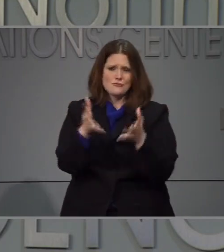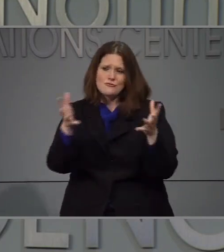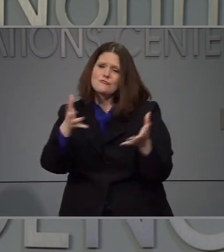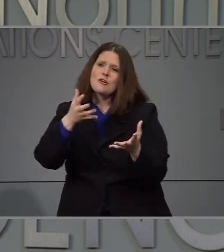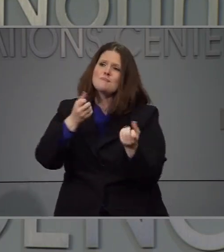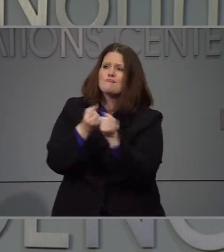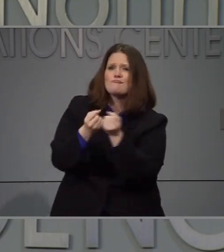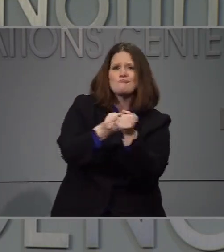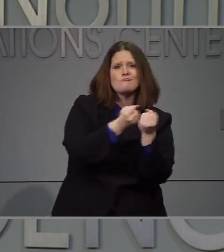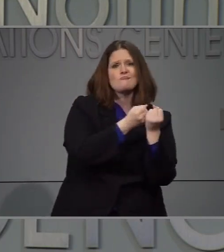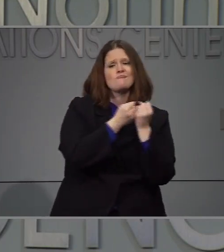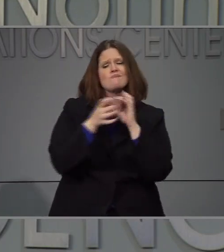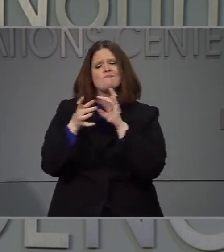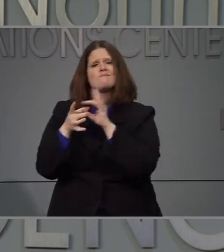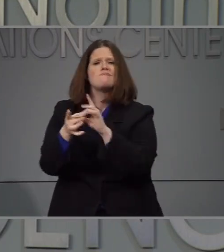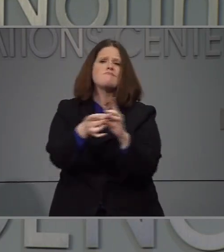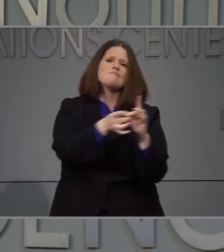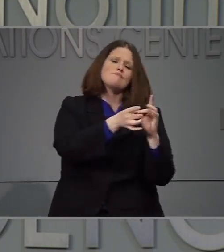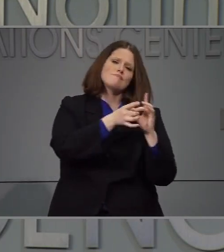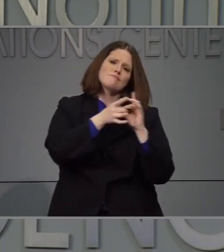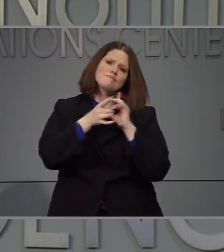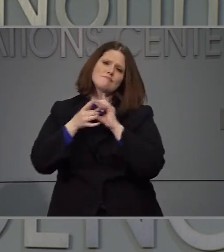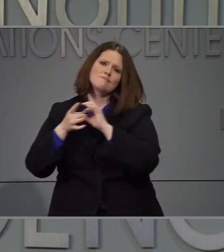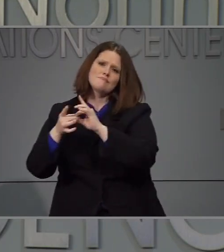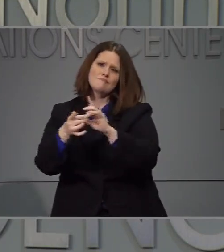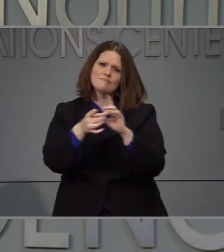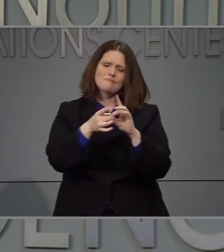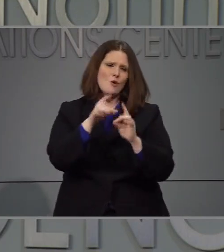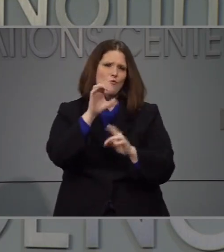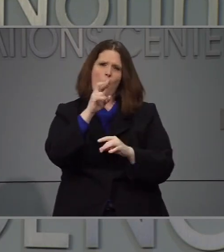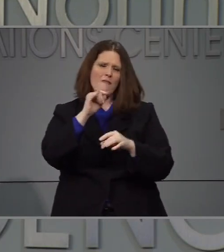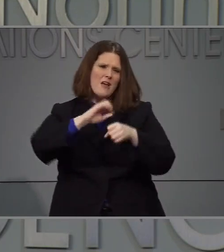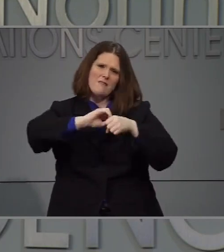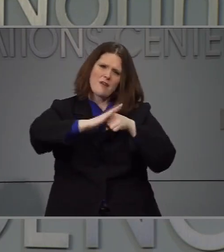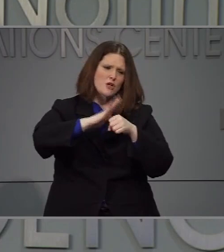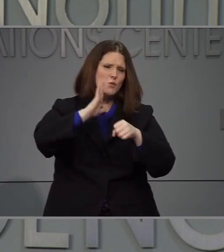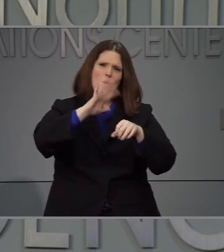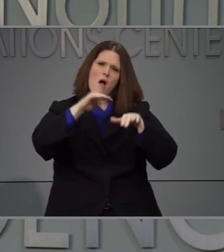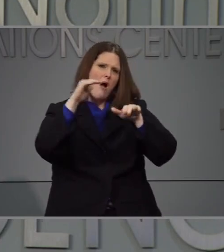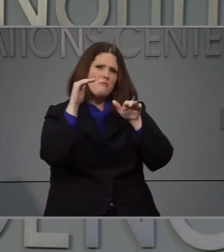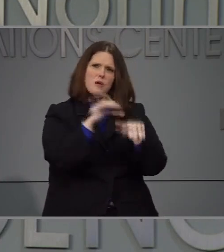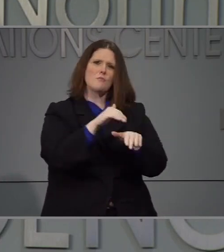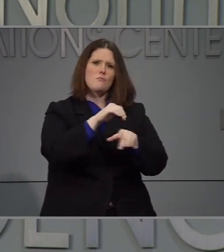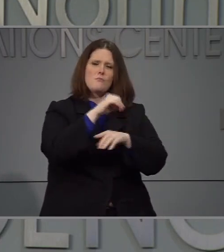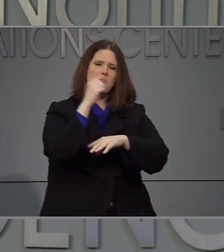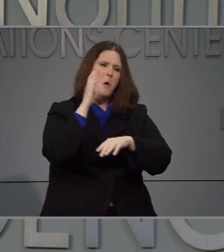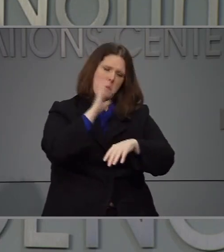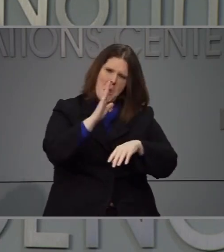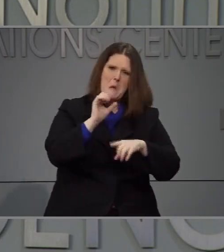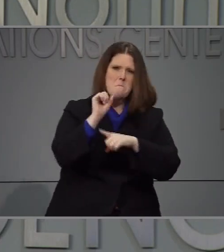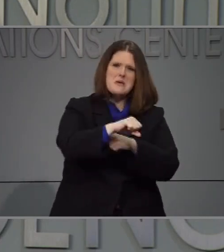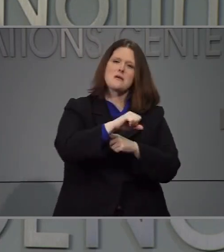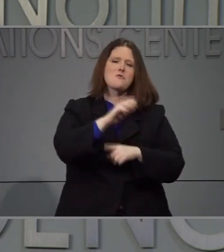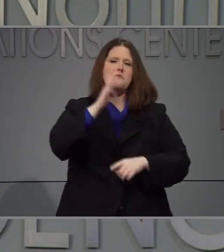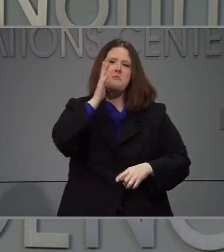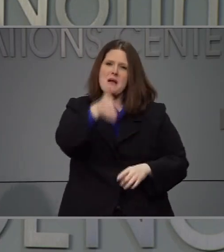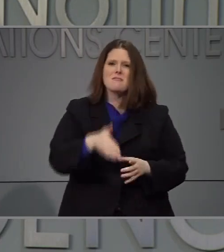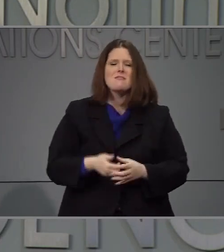THAT RESILIENCY TO LOOK OUT FOR EACH OTHER. ENCOURAGE EACH OTHER. AND SUPPORT EACH OTHER.